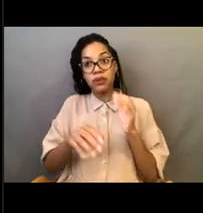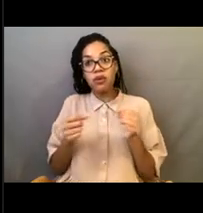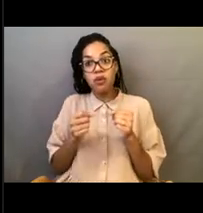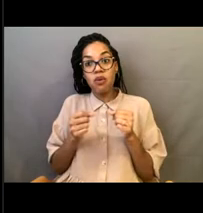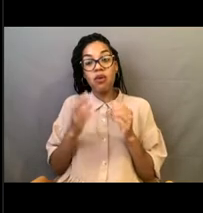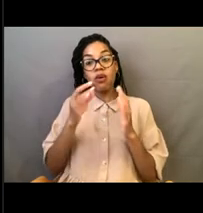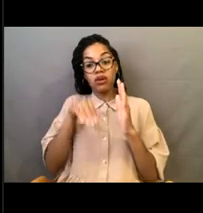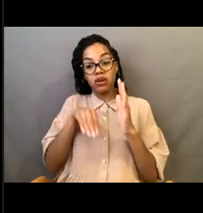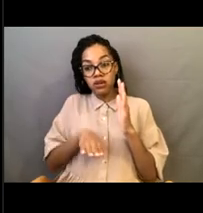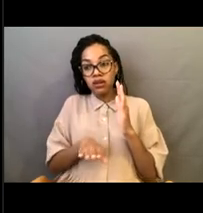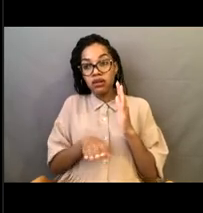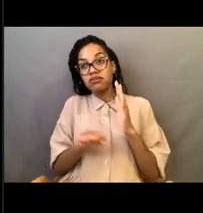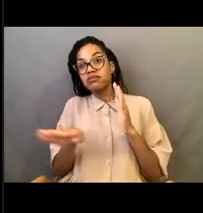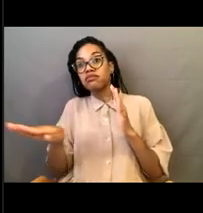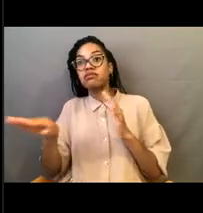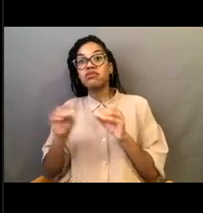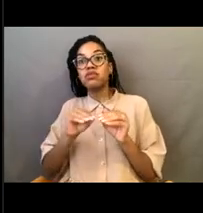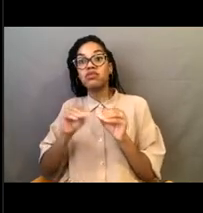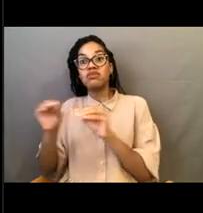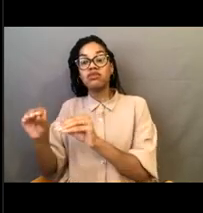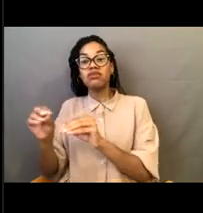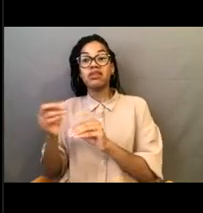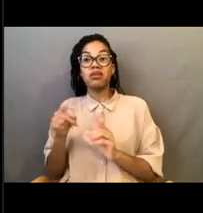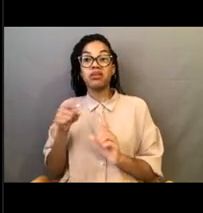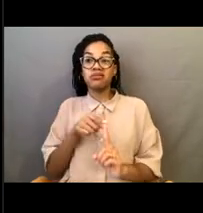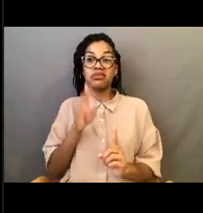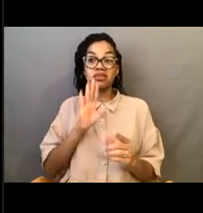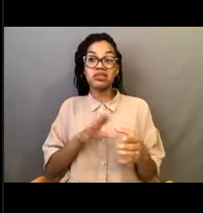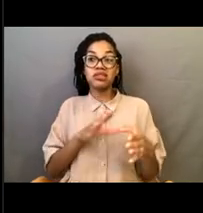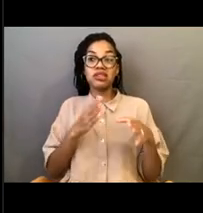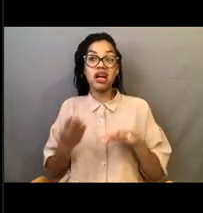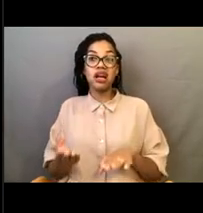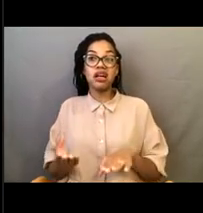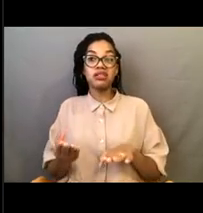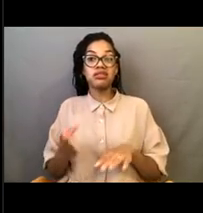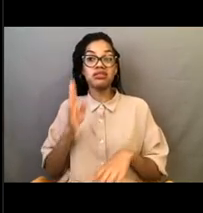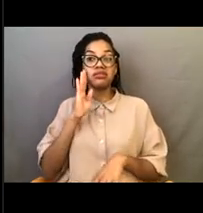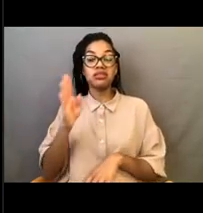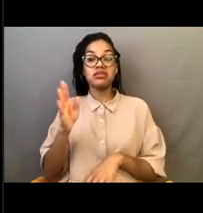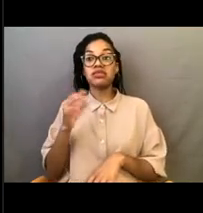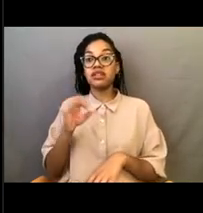or unfortunately they might not make it if the water temperature, they can't get to a colder temperature.